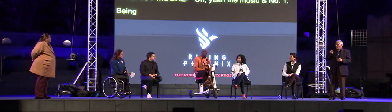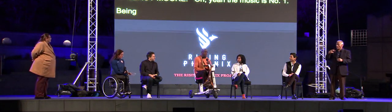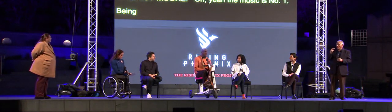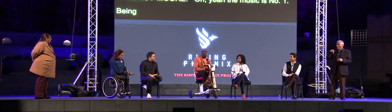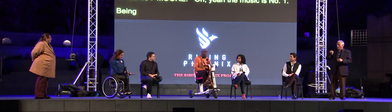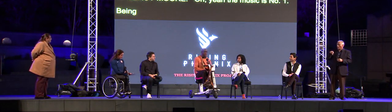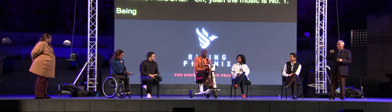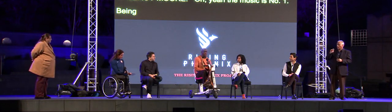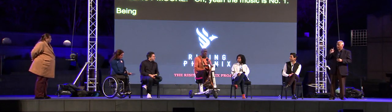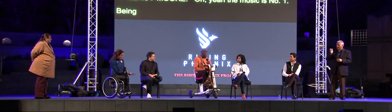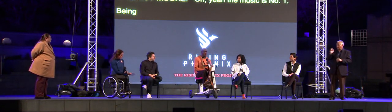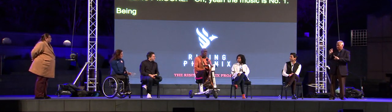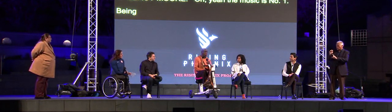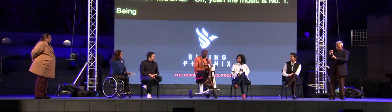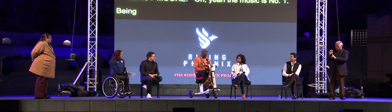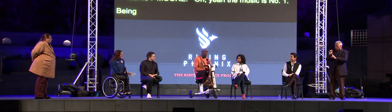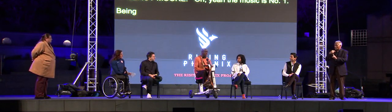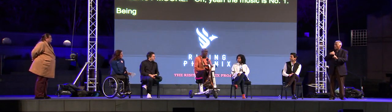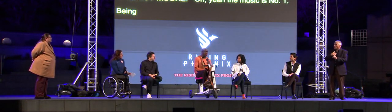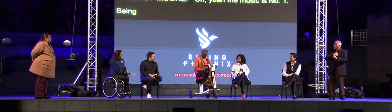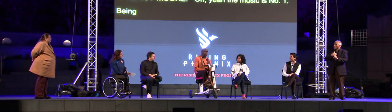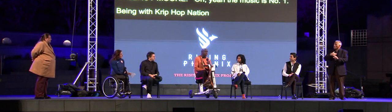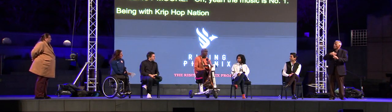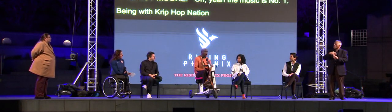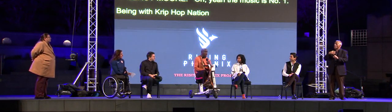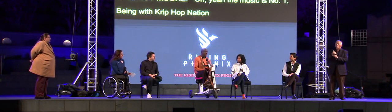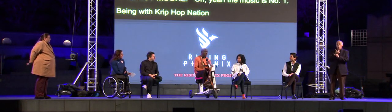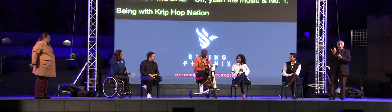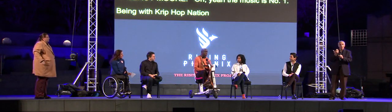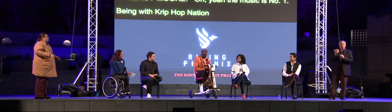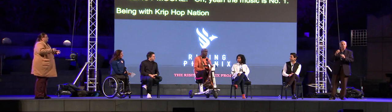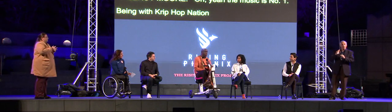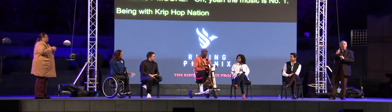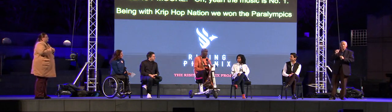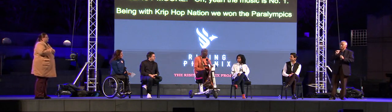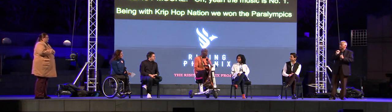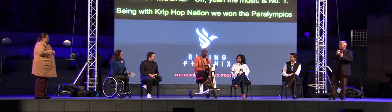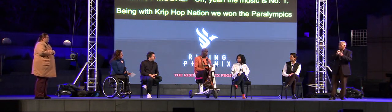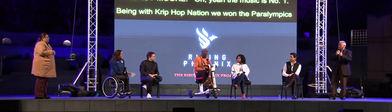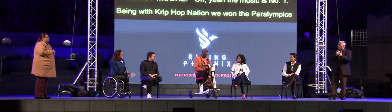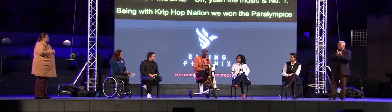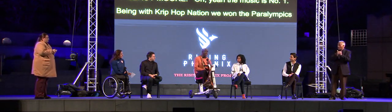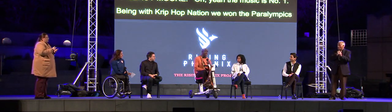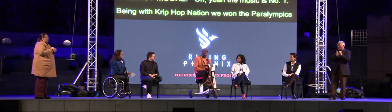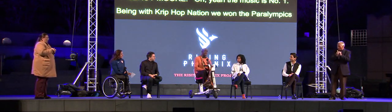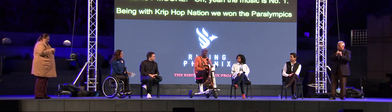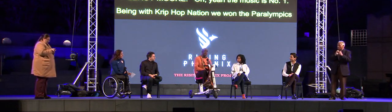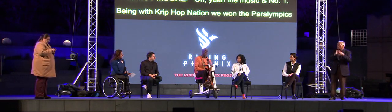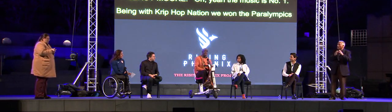we want the Paralympics to really dig deep